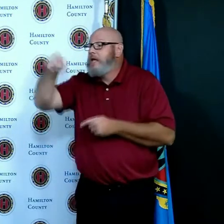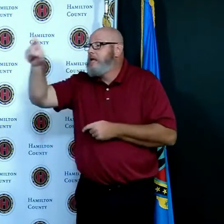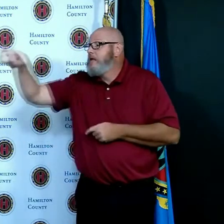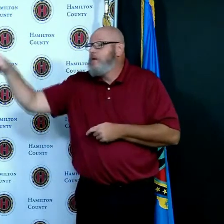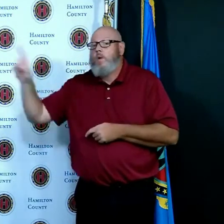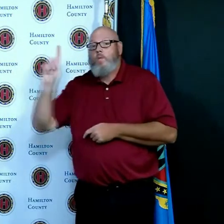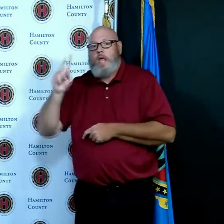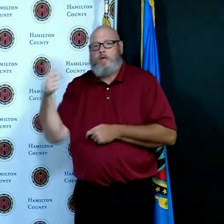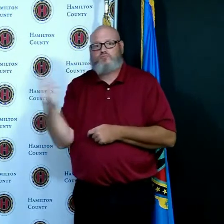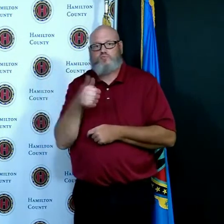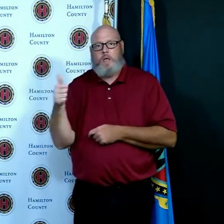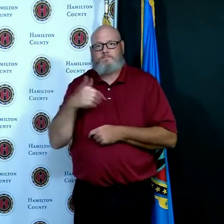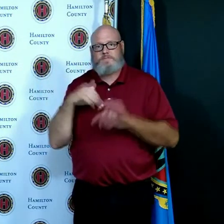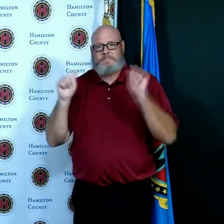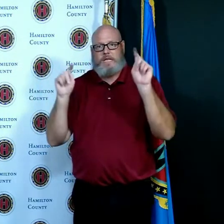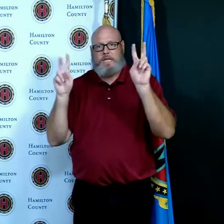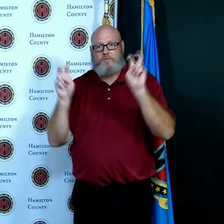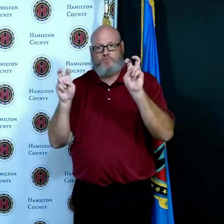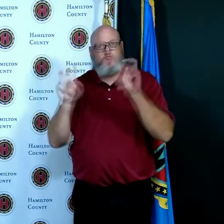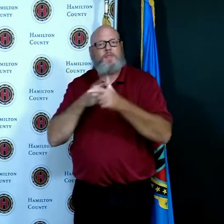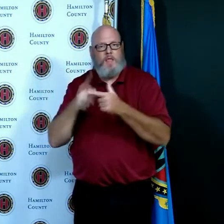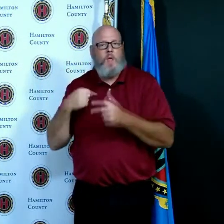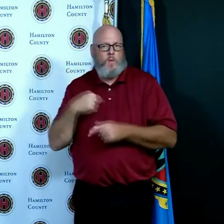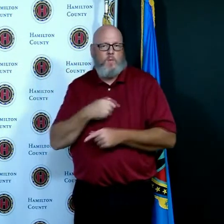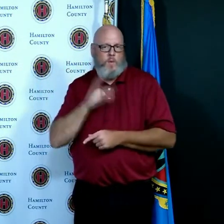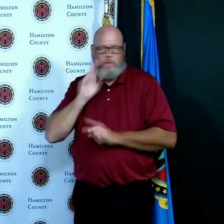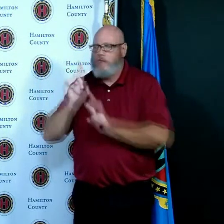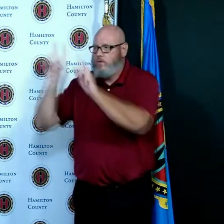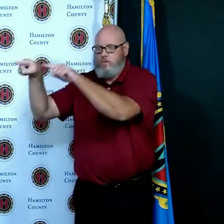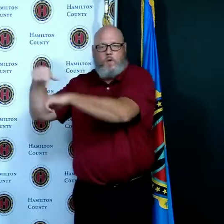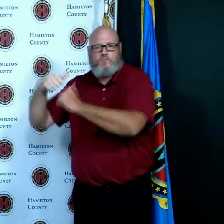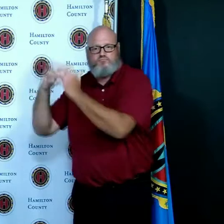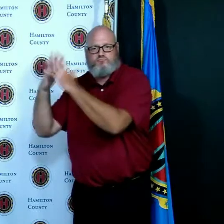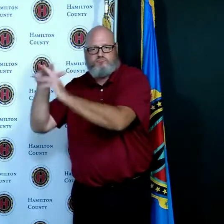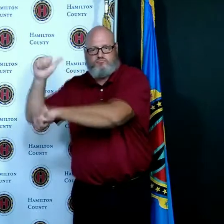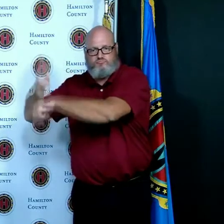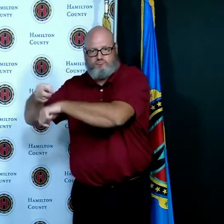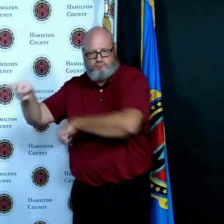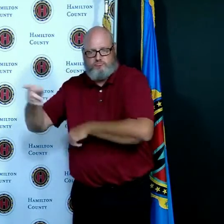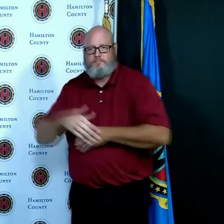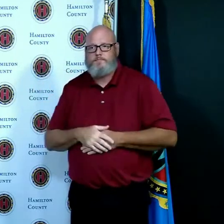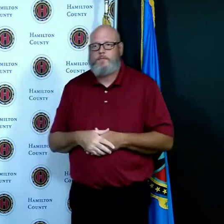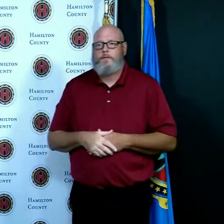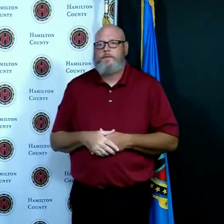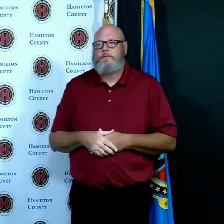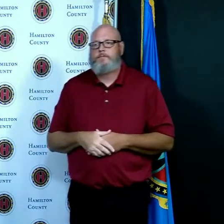example Greg Kesterman shared with me earlier he had a meeting with the Fire Chiefs in the county and